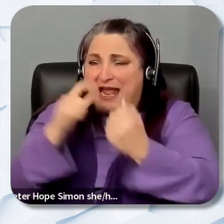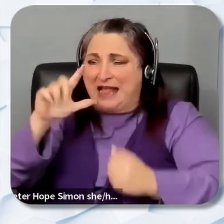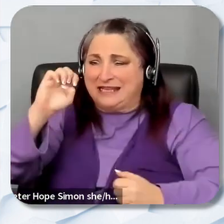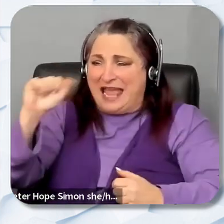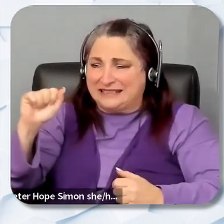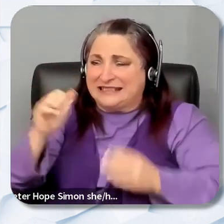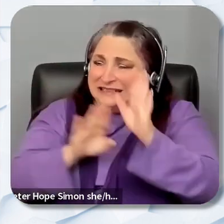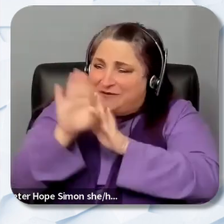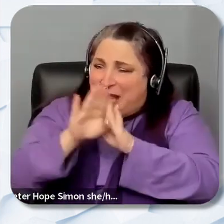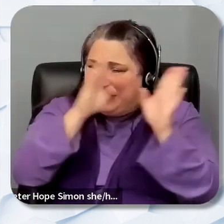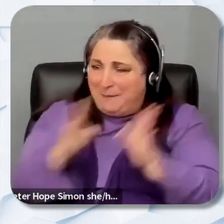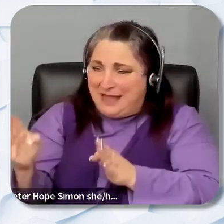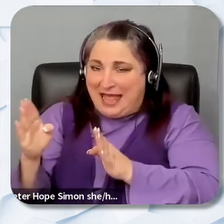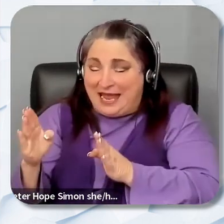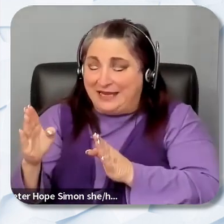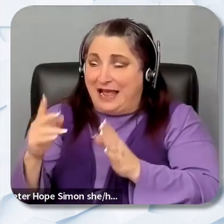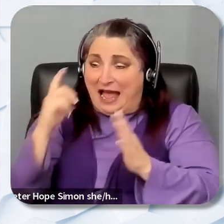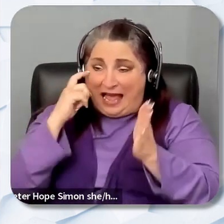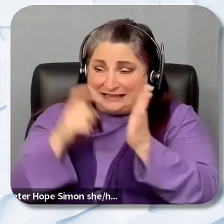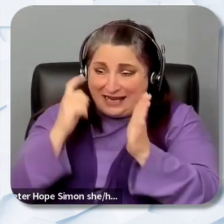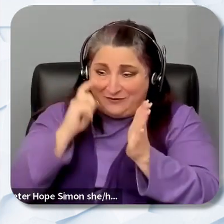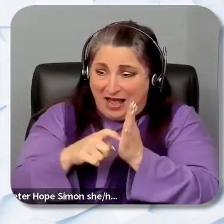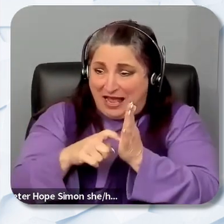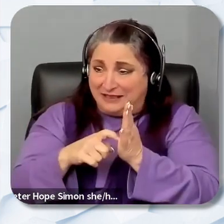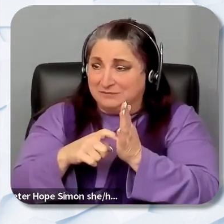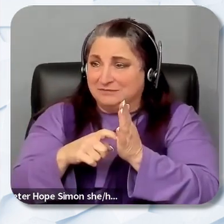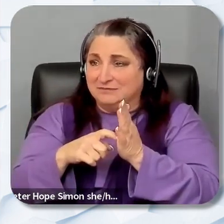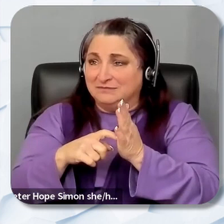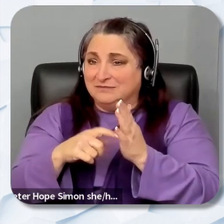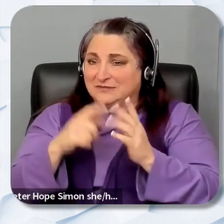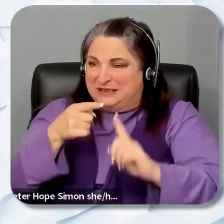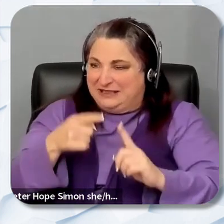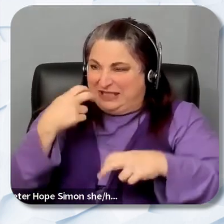a plan, but also in the implementation of that plan, giving district space to implement